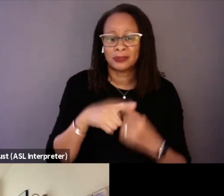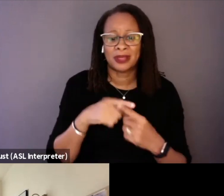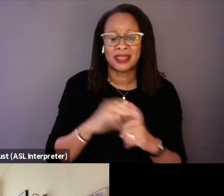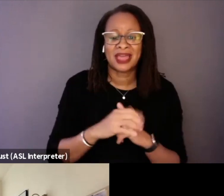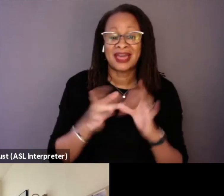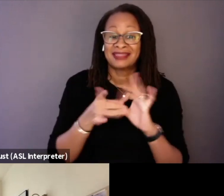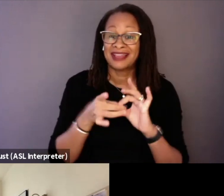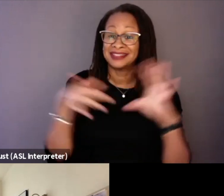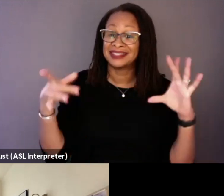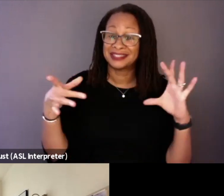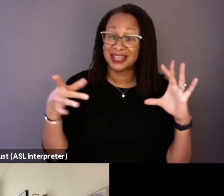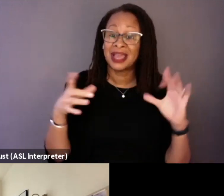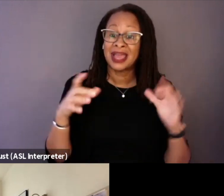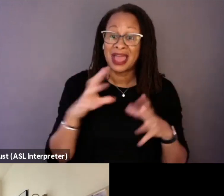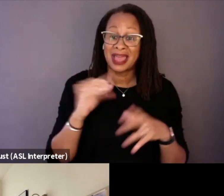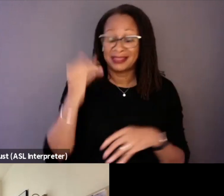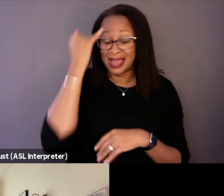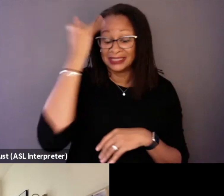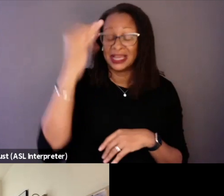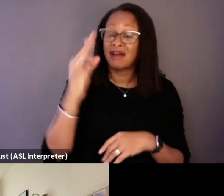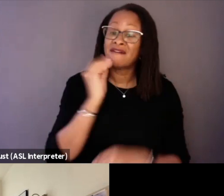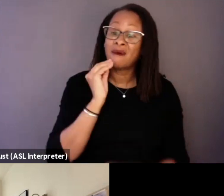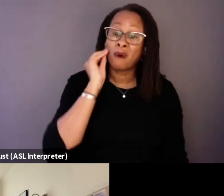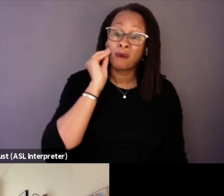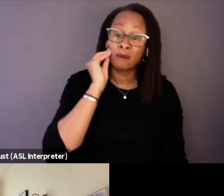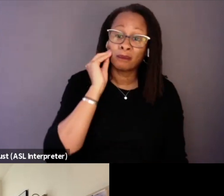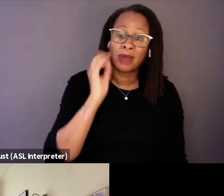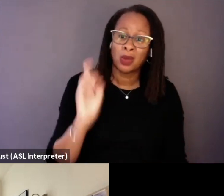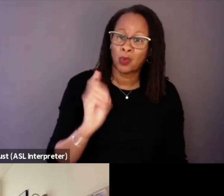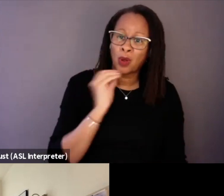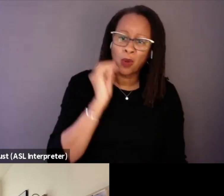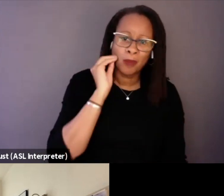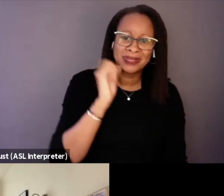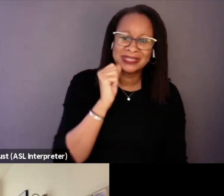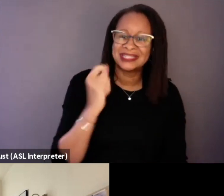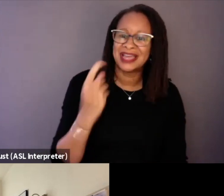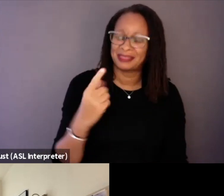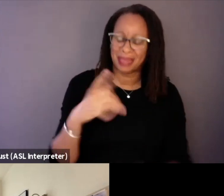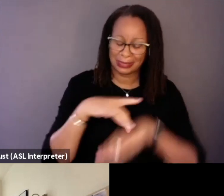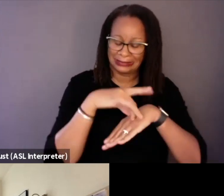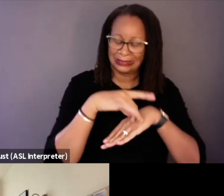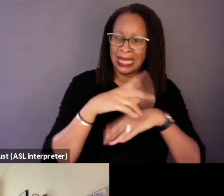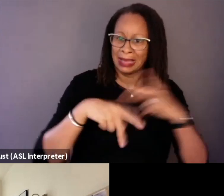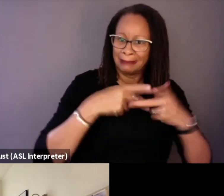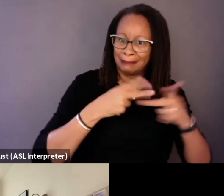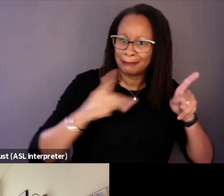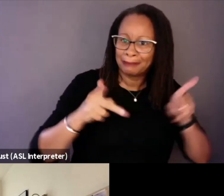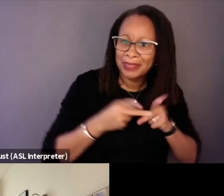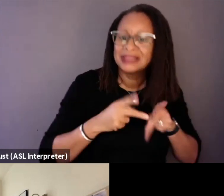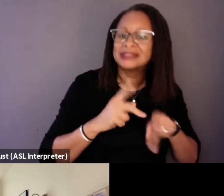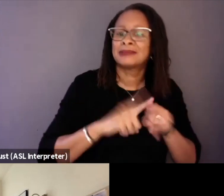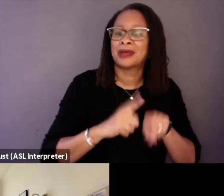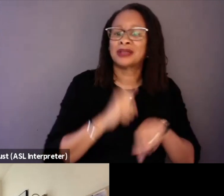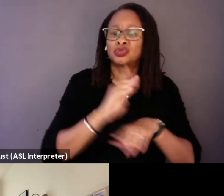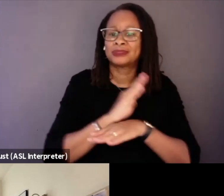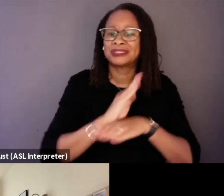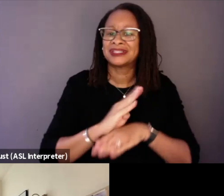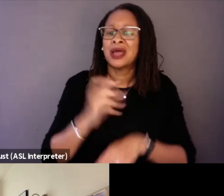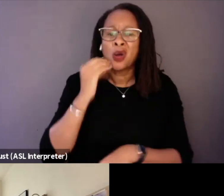and the idea of home, where home is no longer like that geographic space, but home is something else.